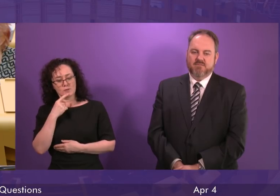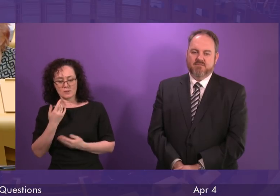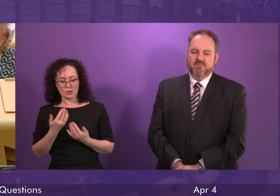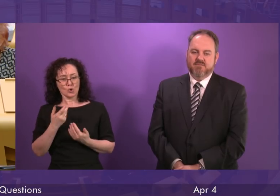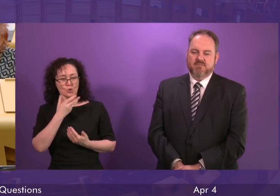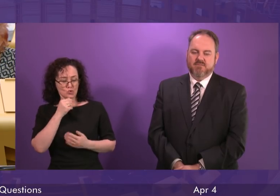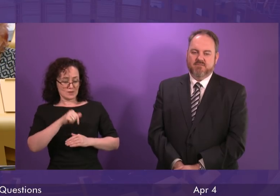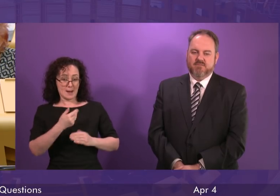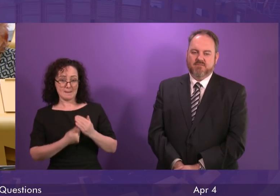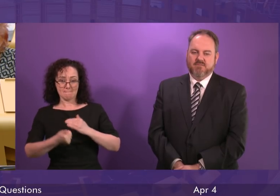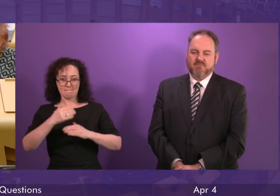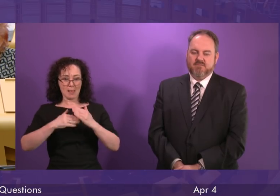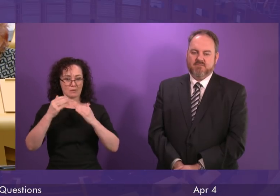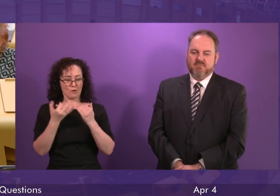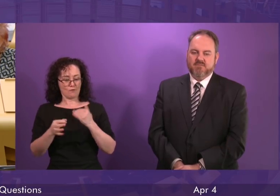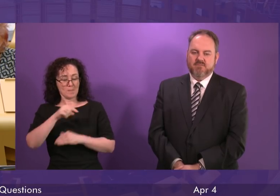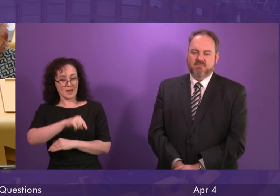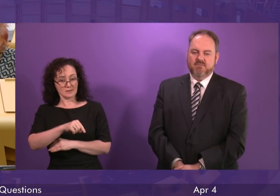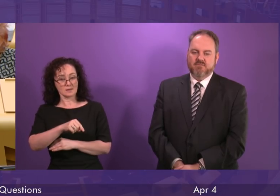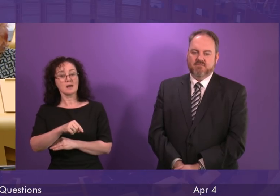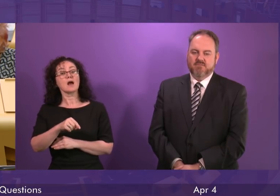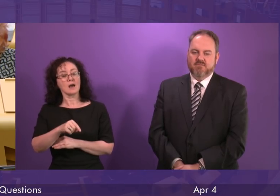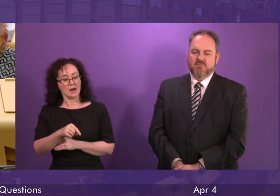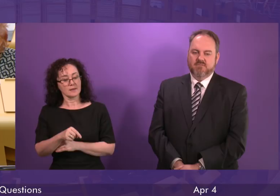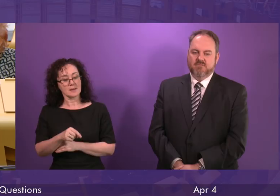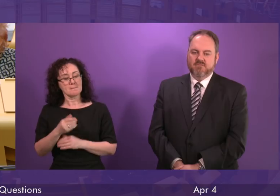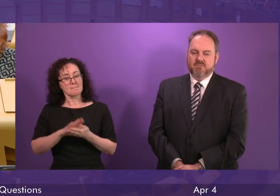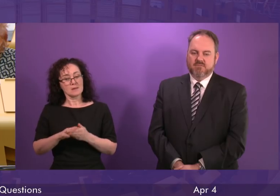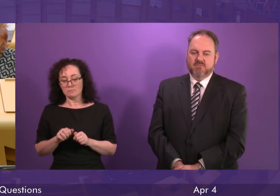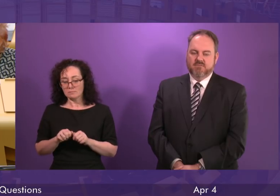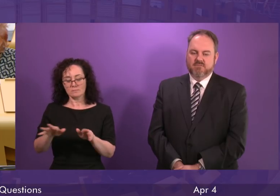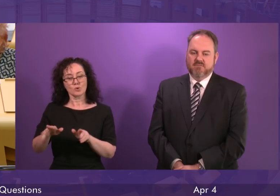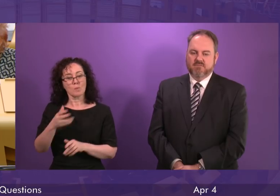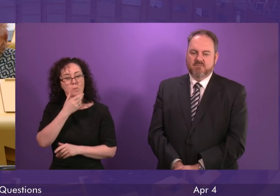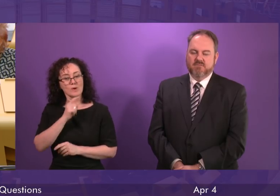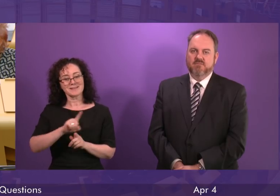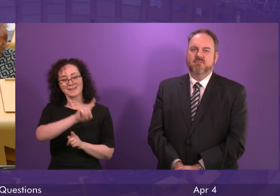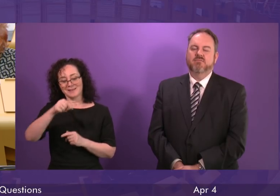success, and we will extend the HPV vaccine programme to boys later this year.